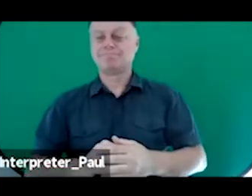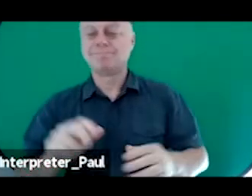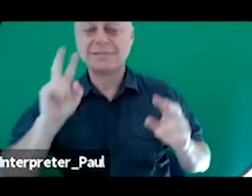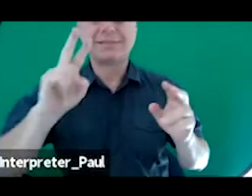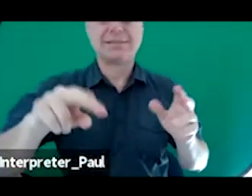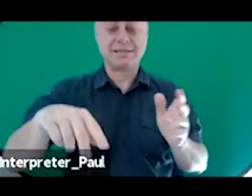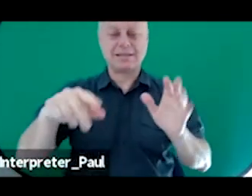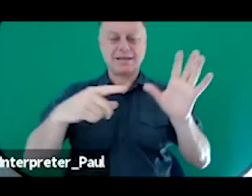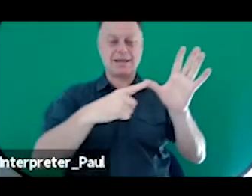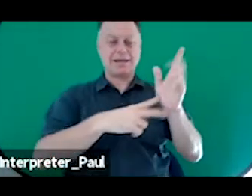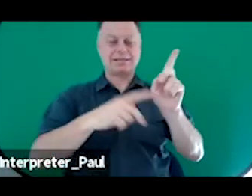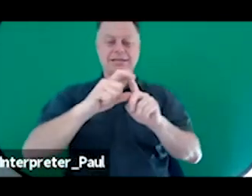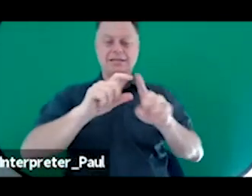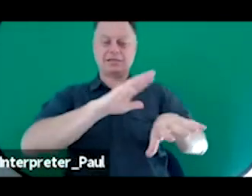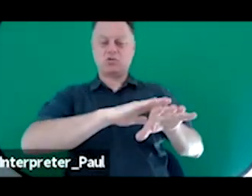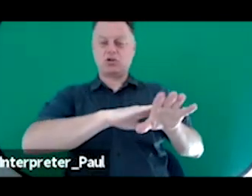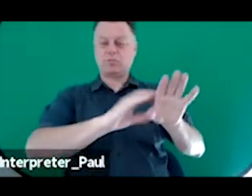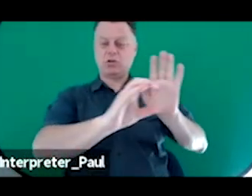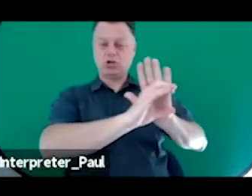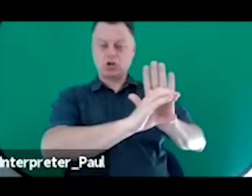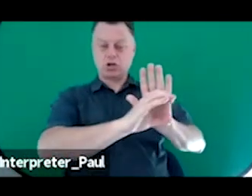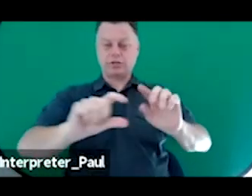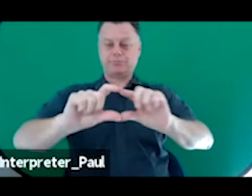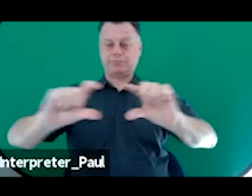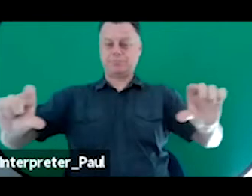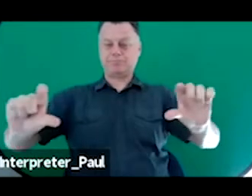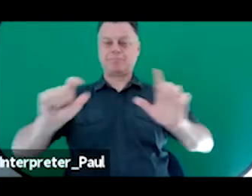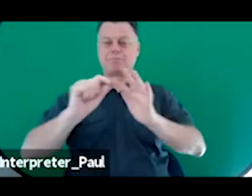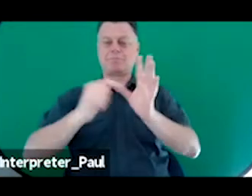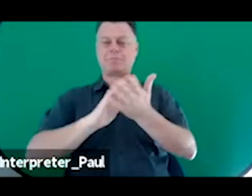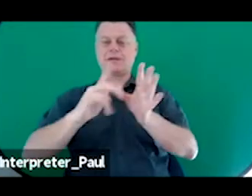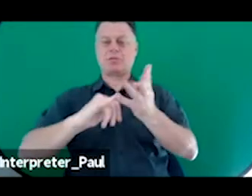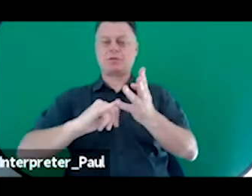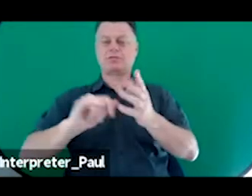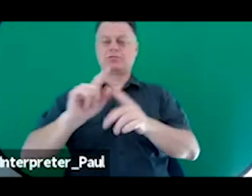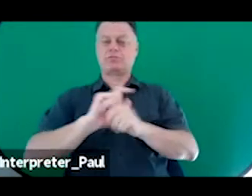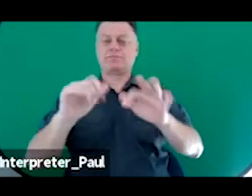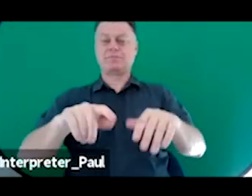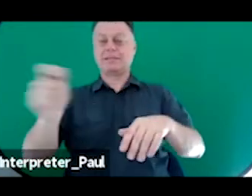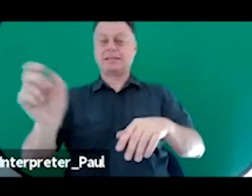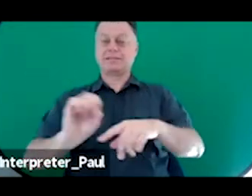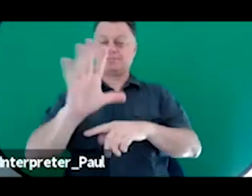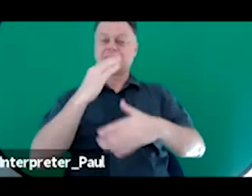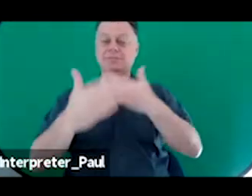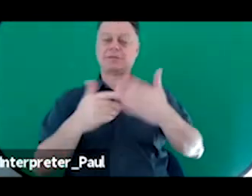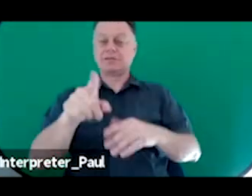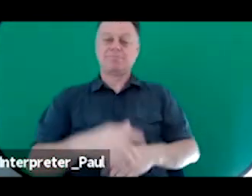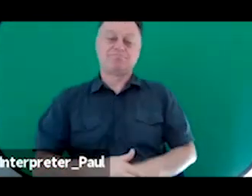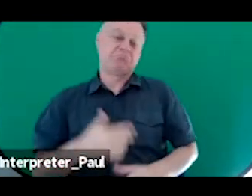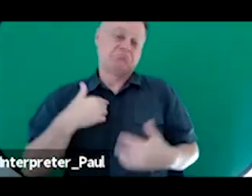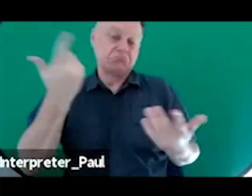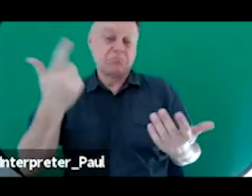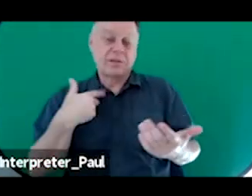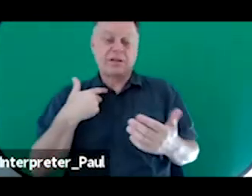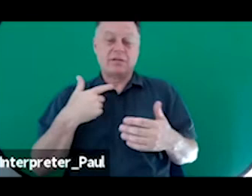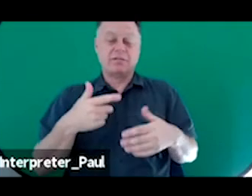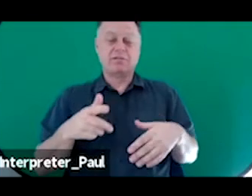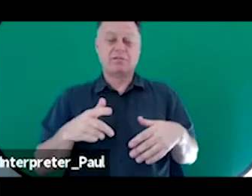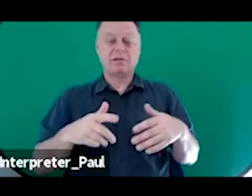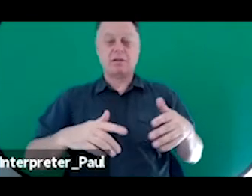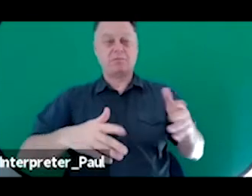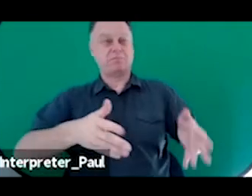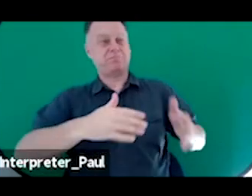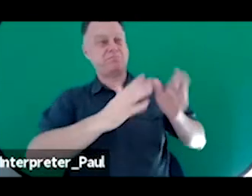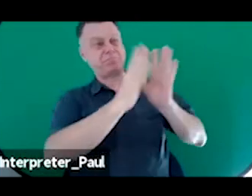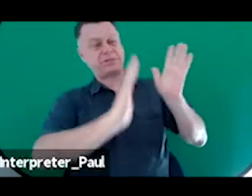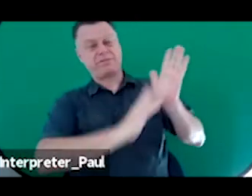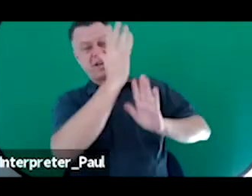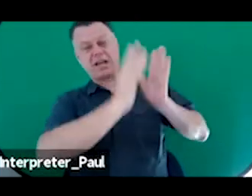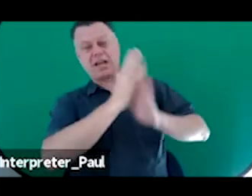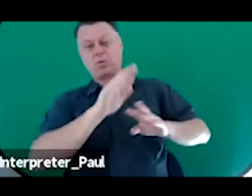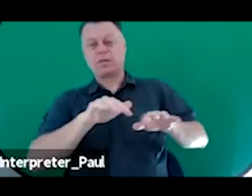Pathways 15. The next visual is a kangaroo hopping past a building on fire. There is also a person